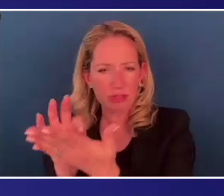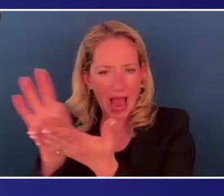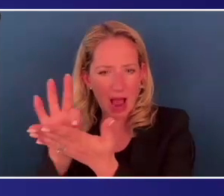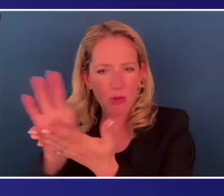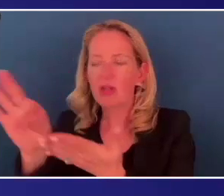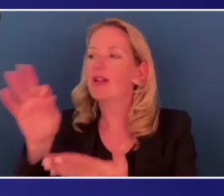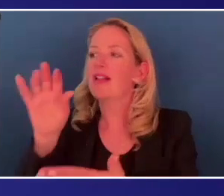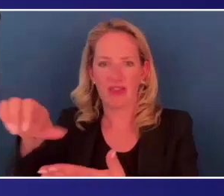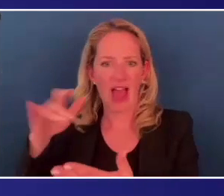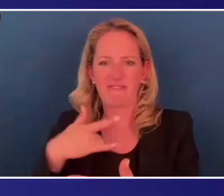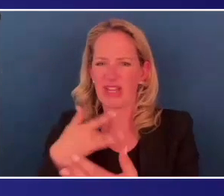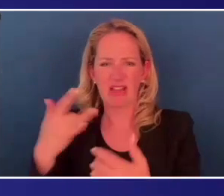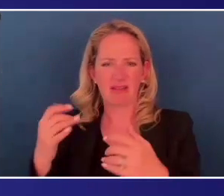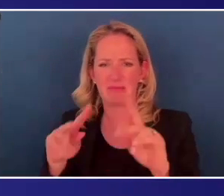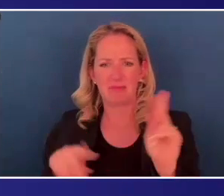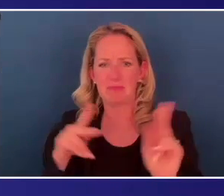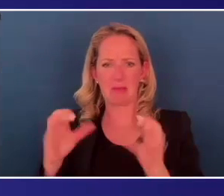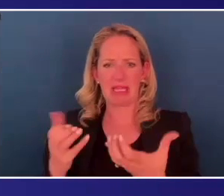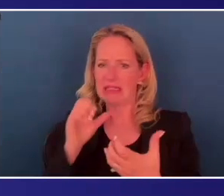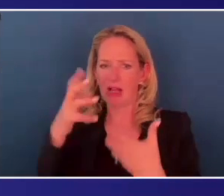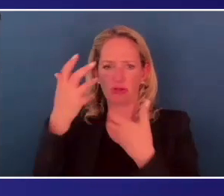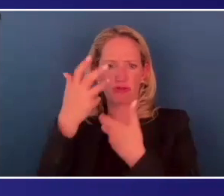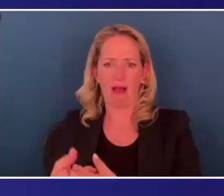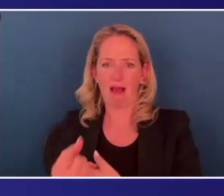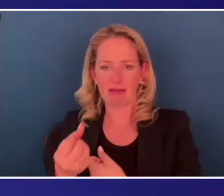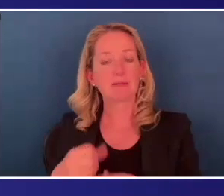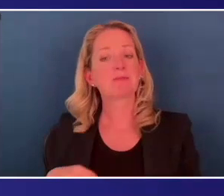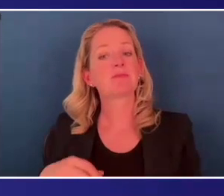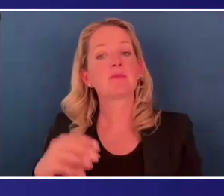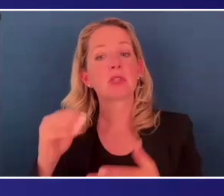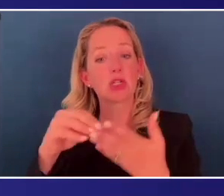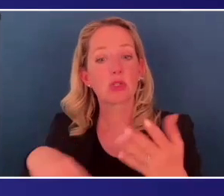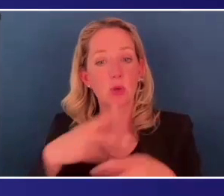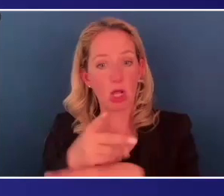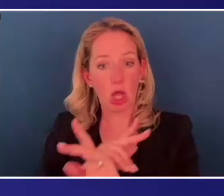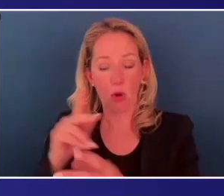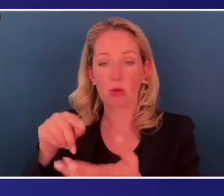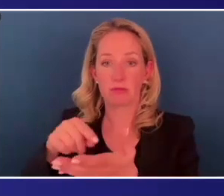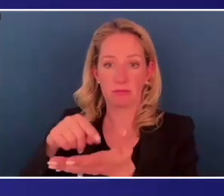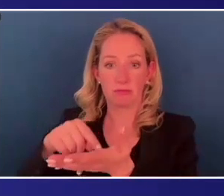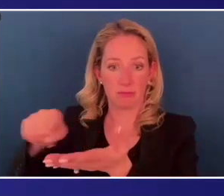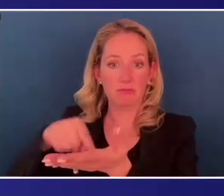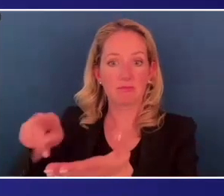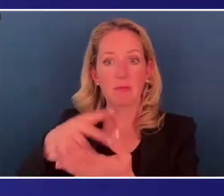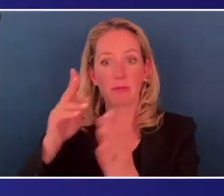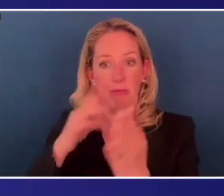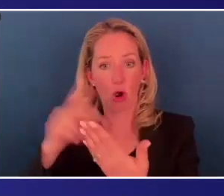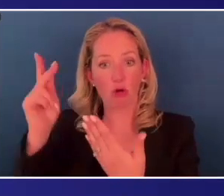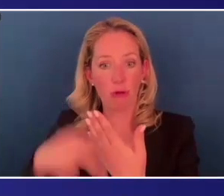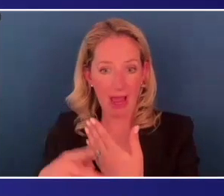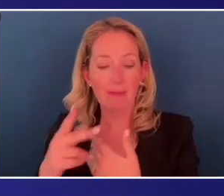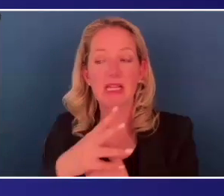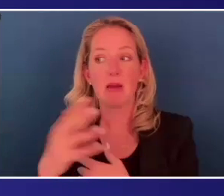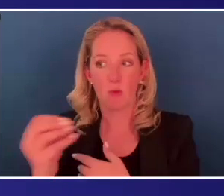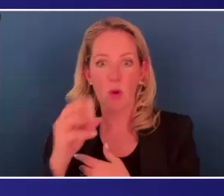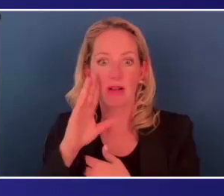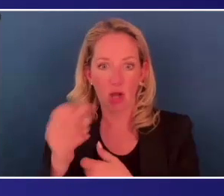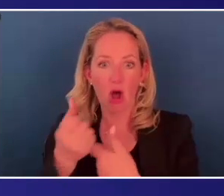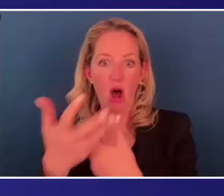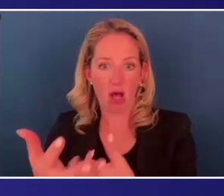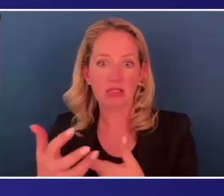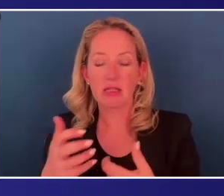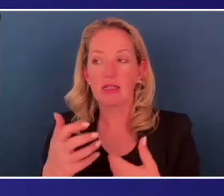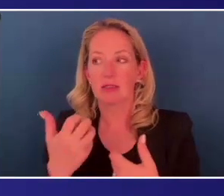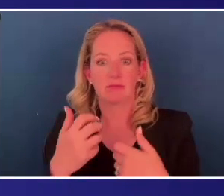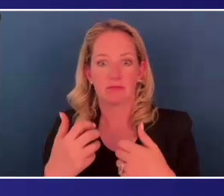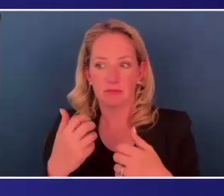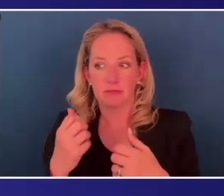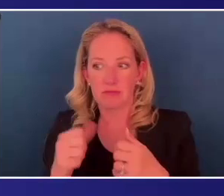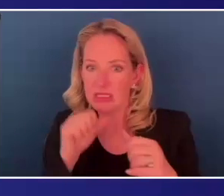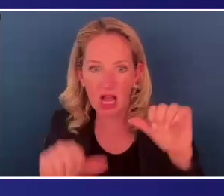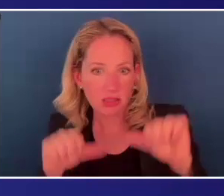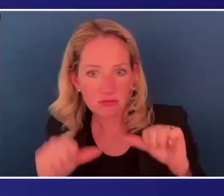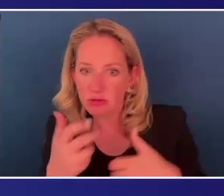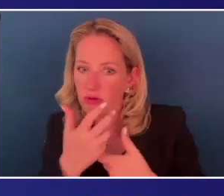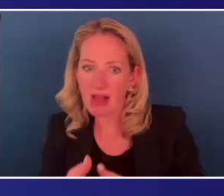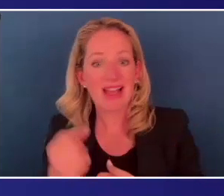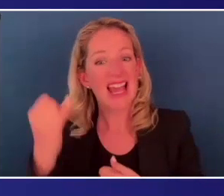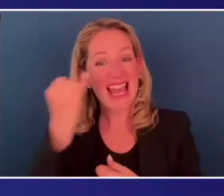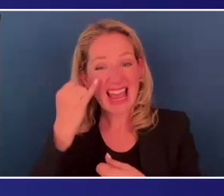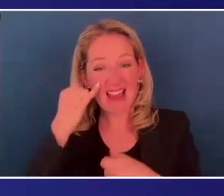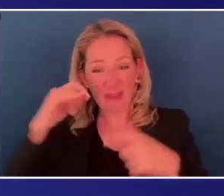Public Service loan forgiveness has faced administrative challenge and low approval rates, restricting who might be eligible right now would end up in the lives of millions of borrowers and students planning on this benefit.